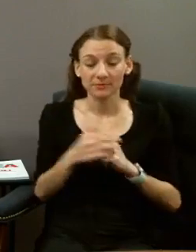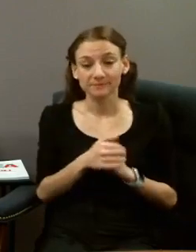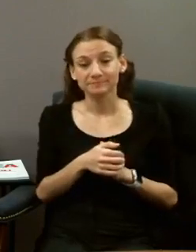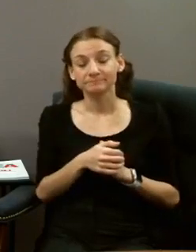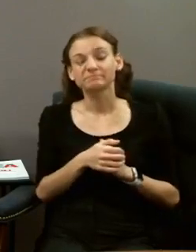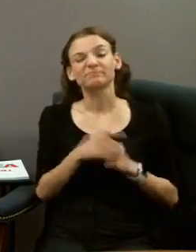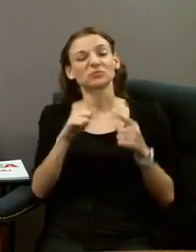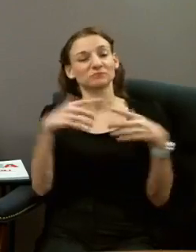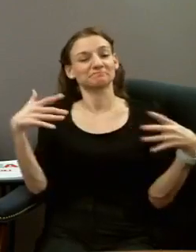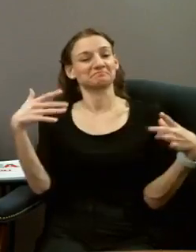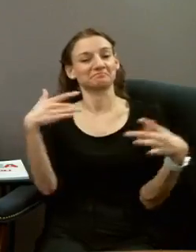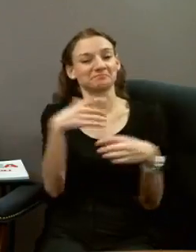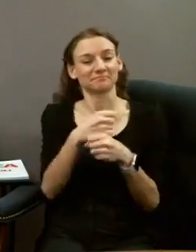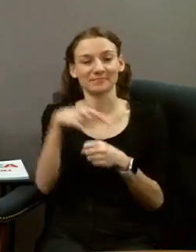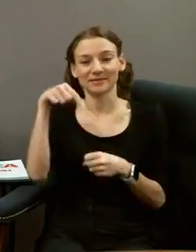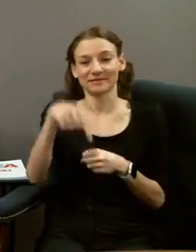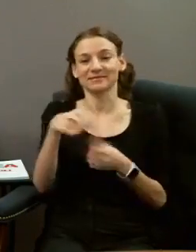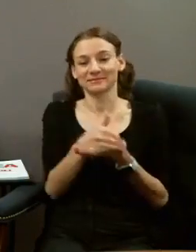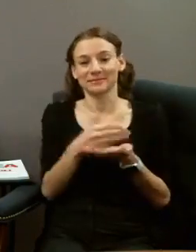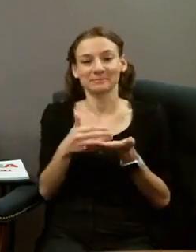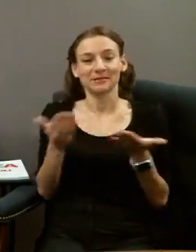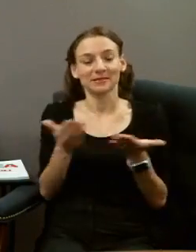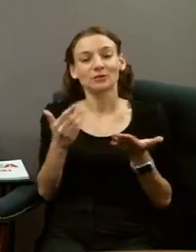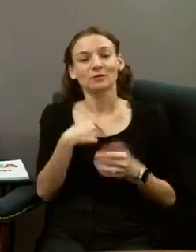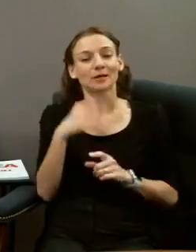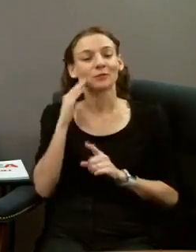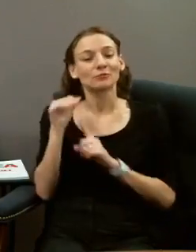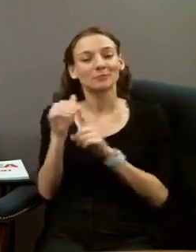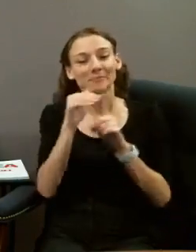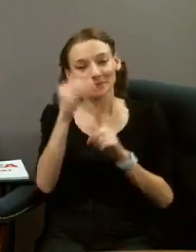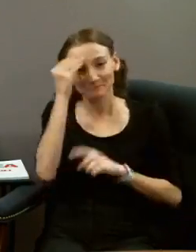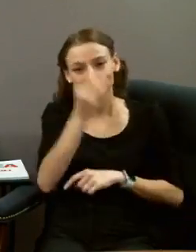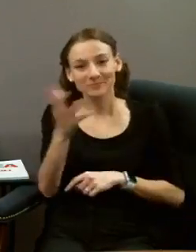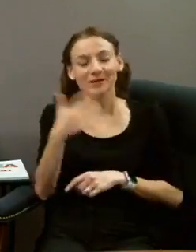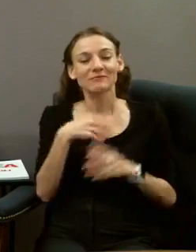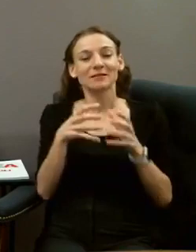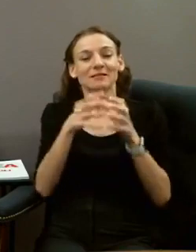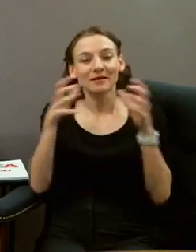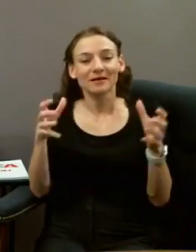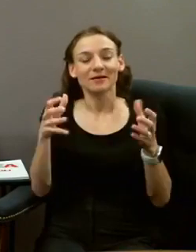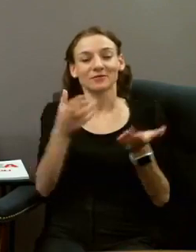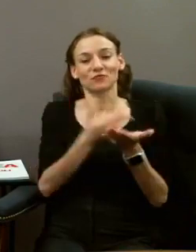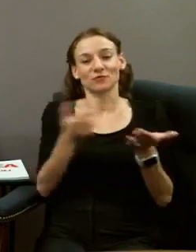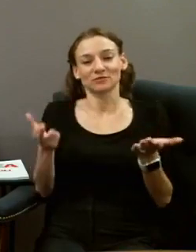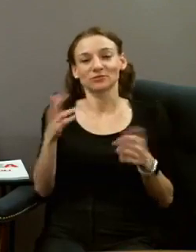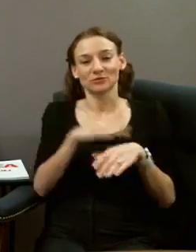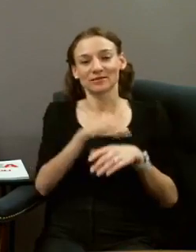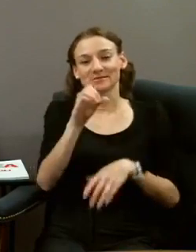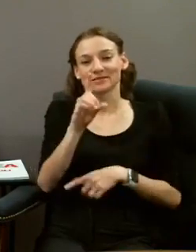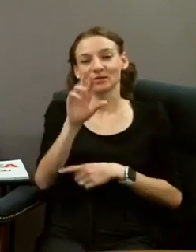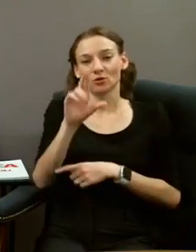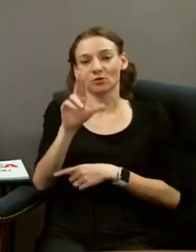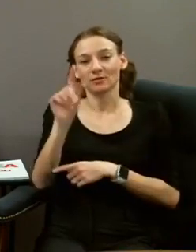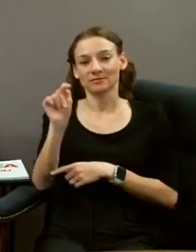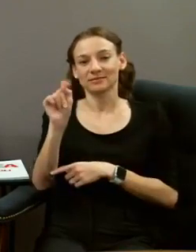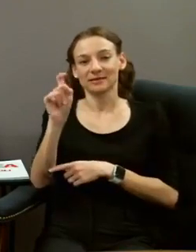In closing for this segment, we'll remind you that we have a lot of resources on our DRTx website.